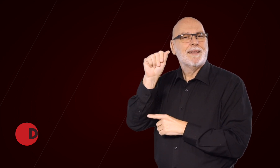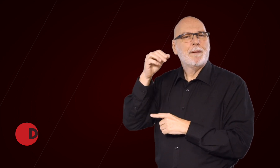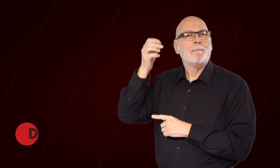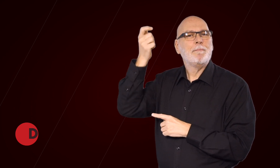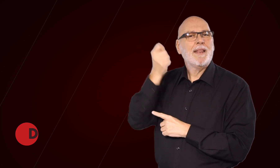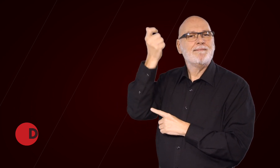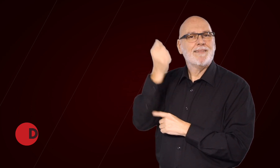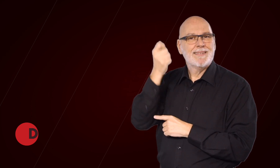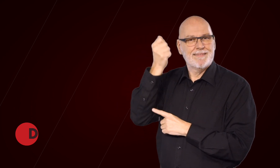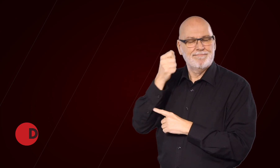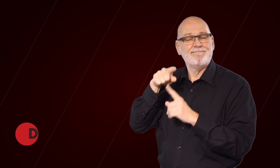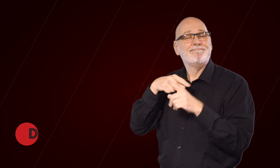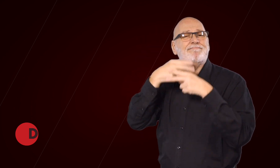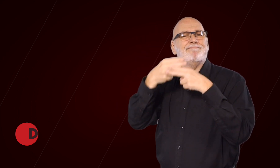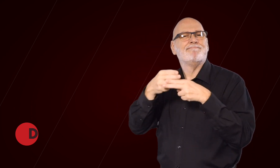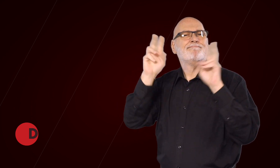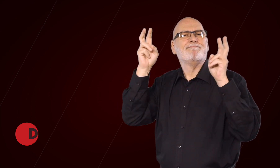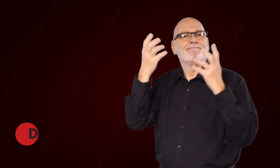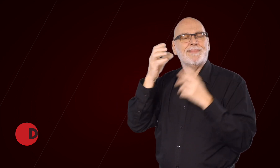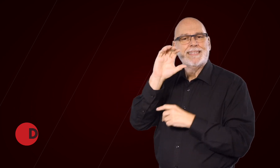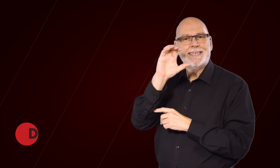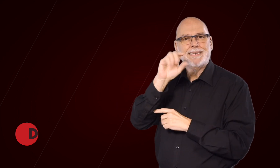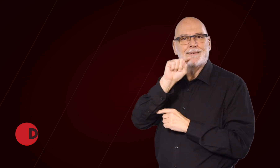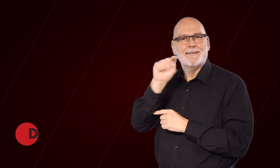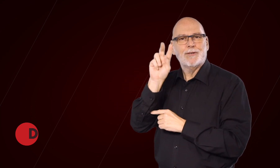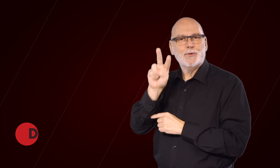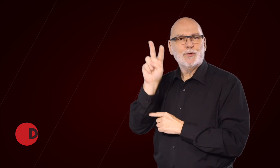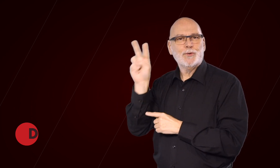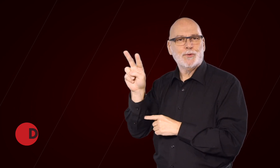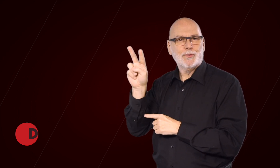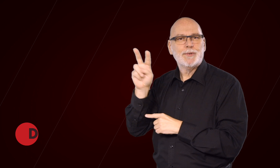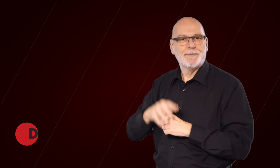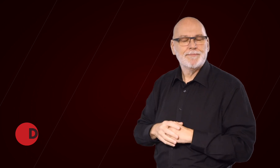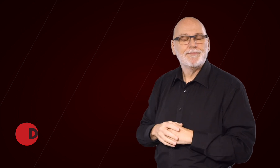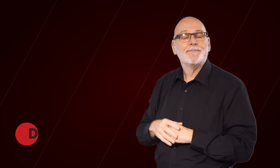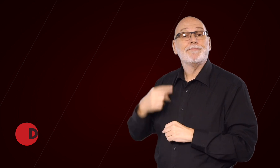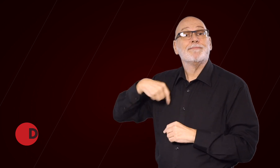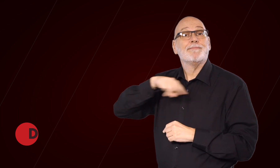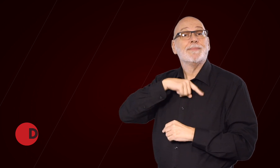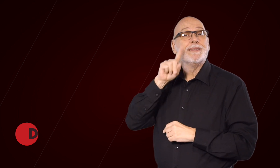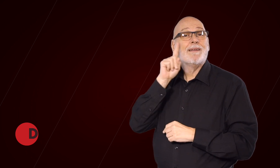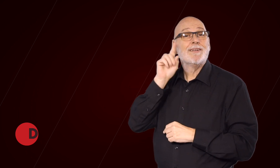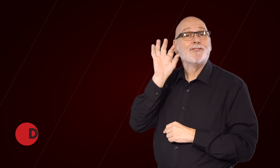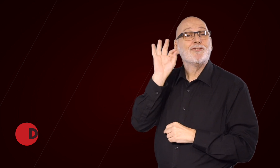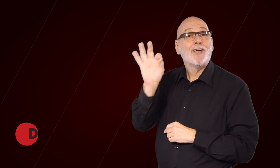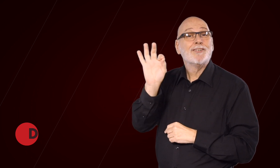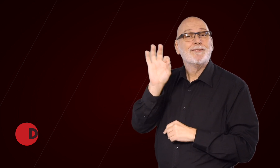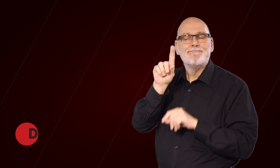a new Federal Disability Benefit also known as C-22.